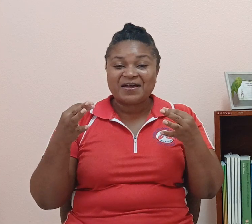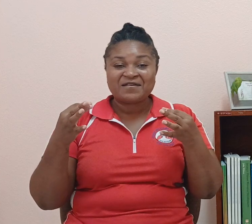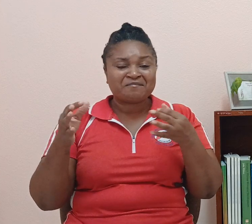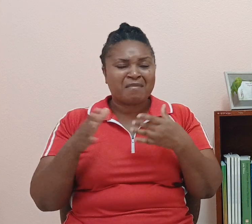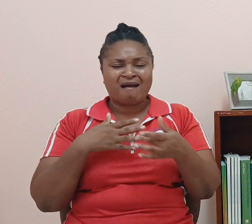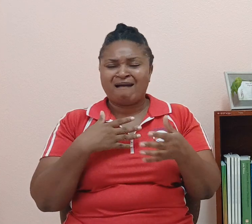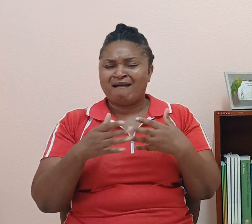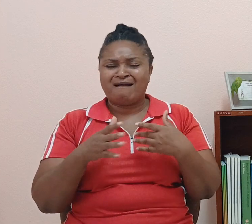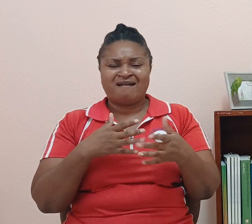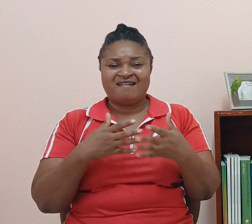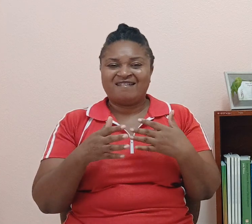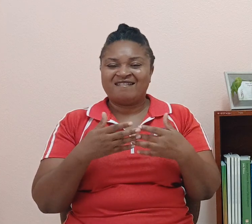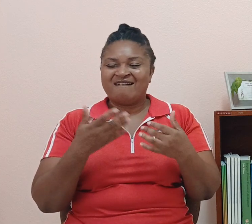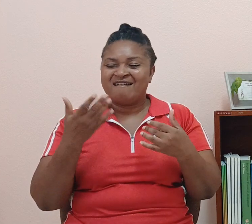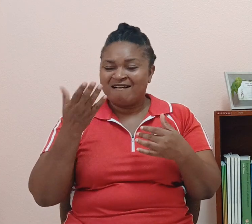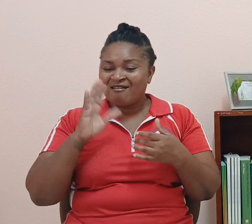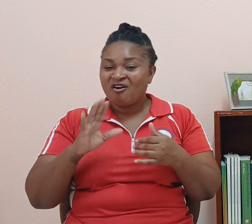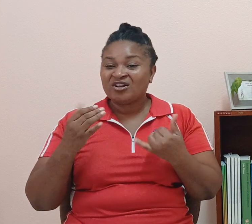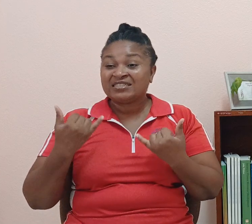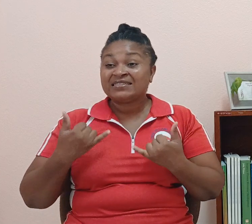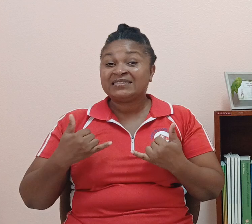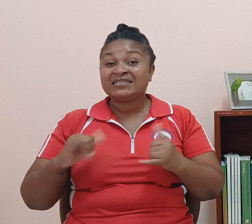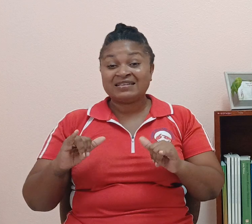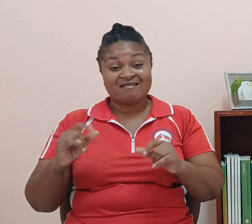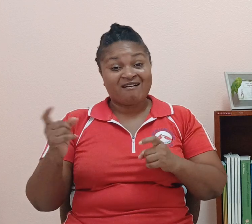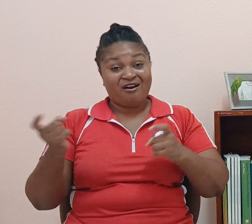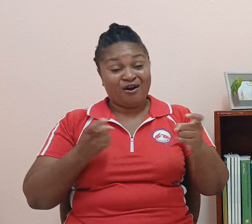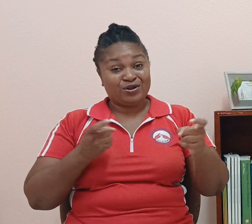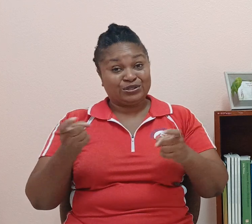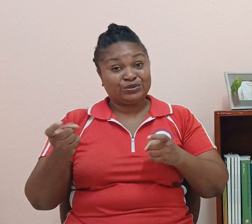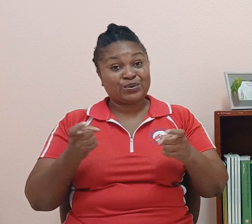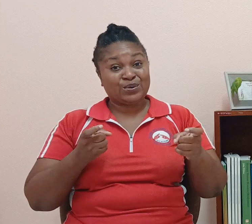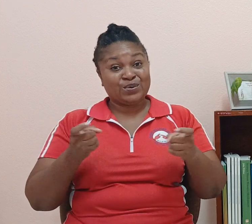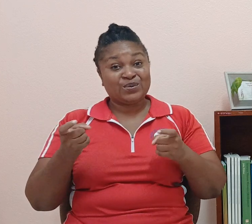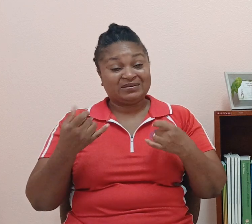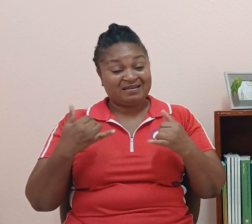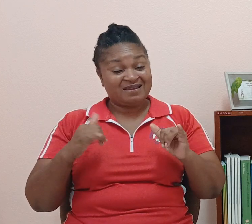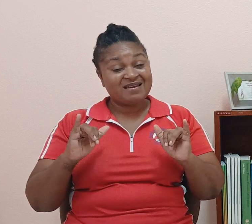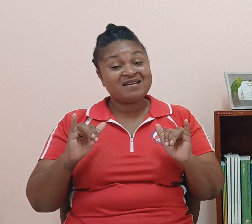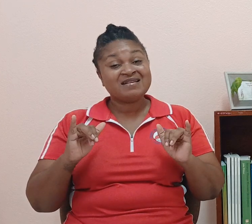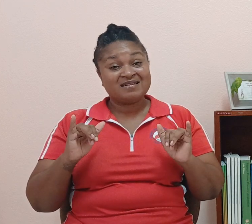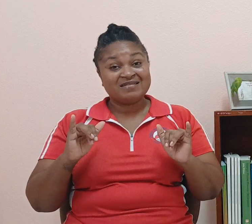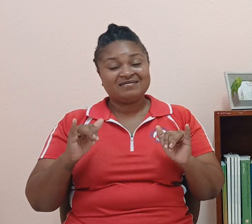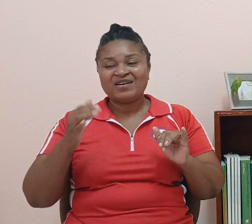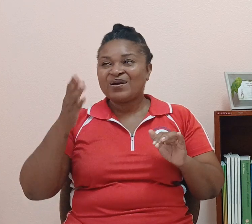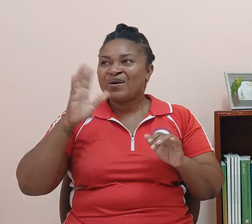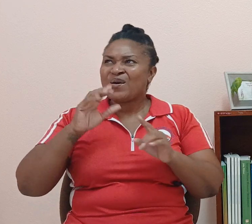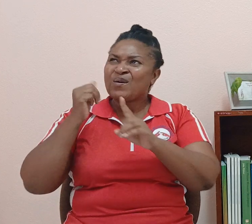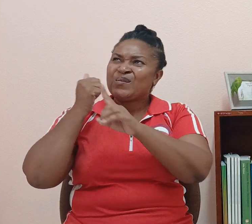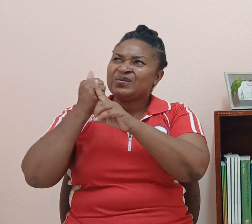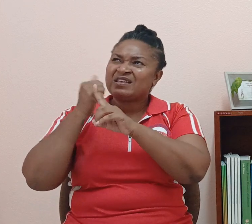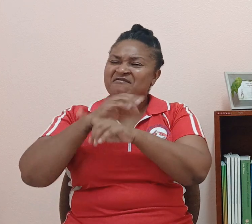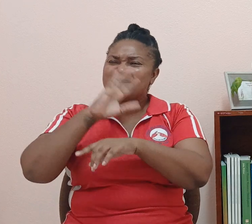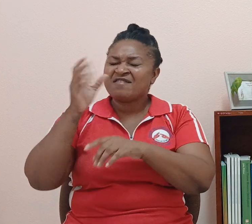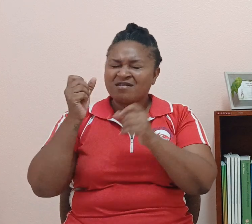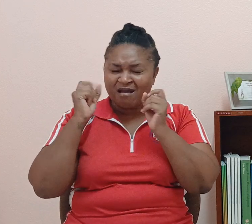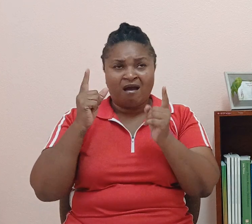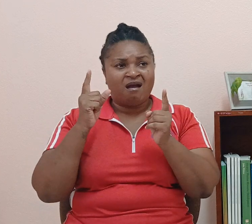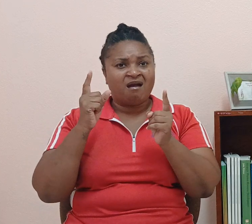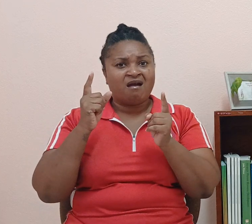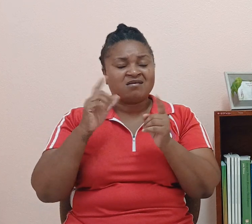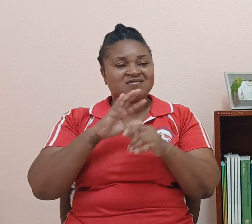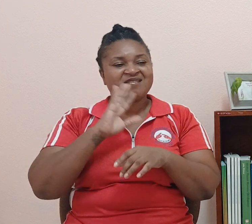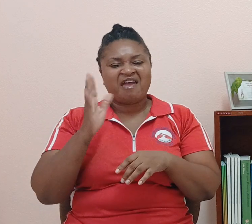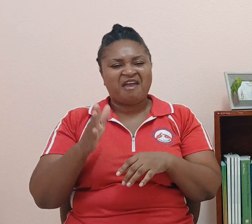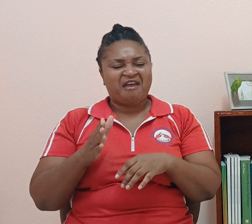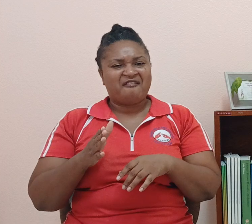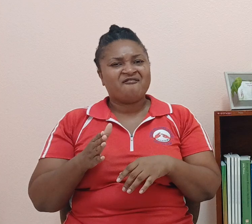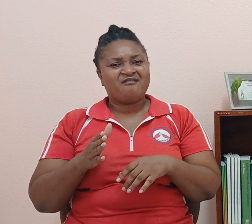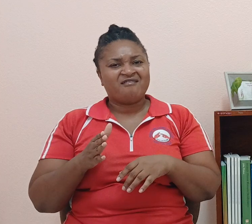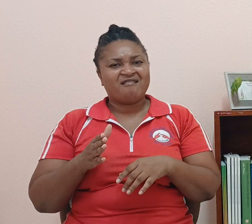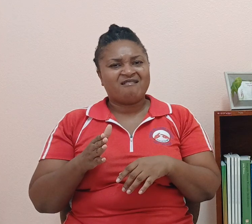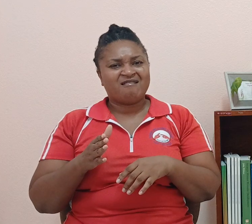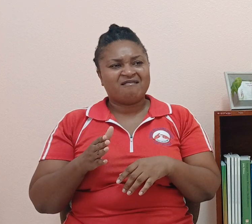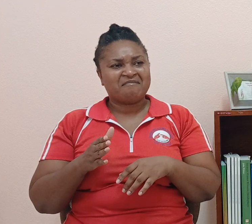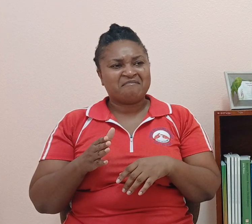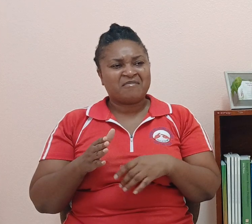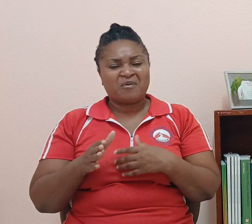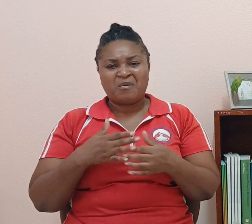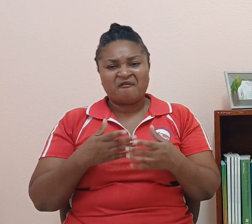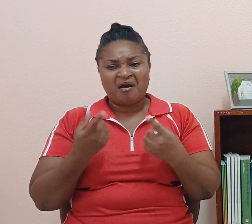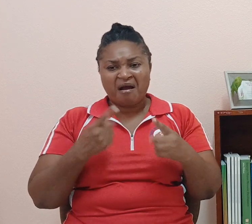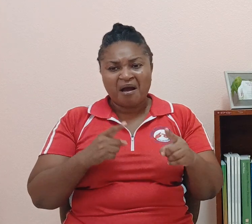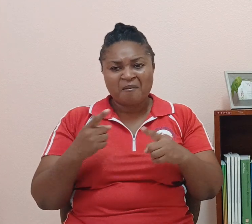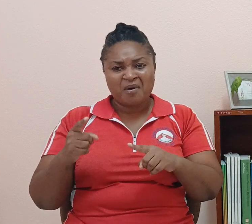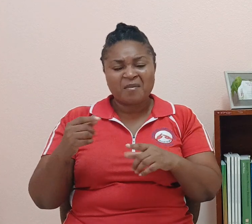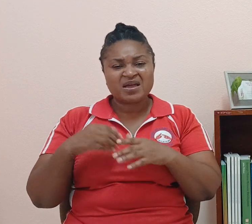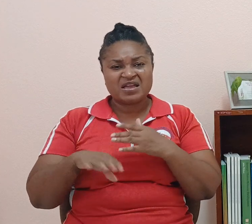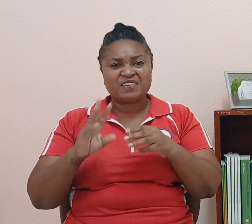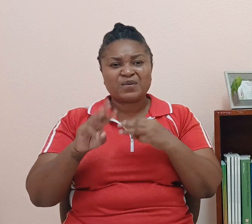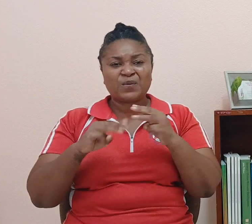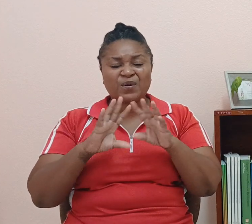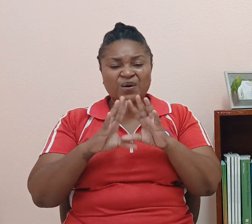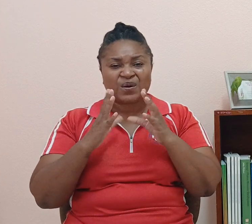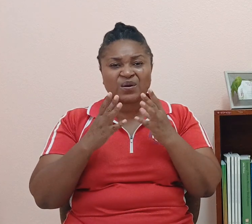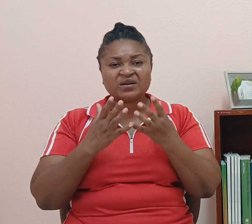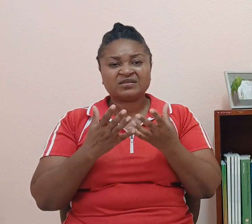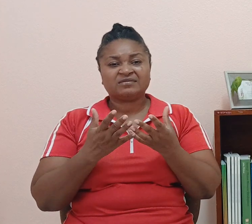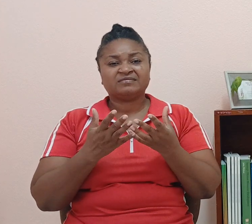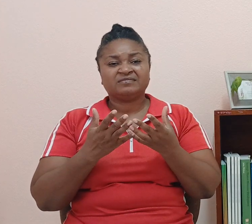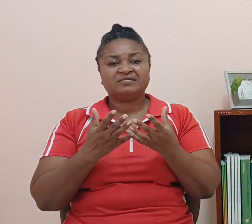God still remains in control and God is never surprised by anything that happens in the world.